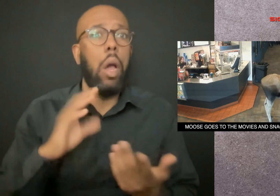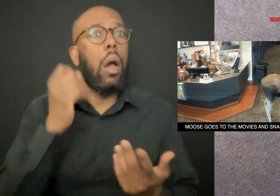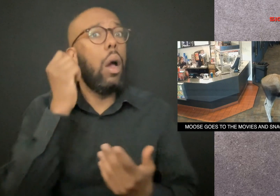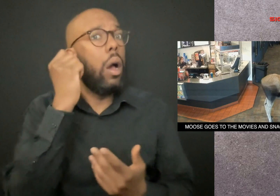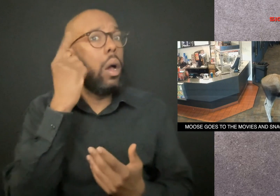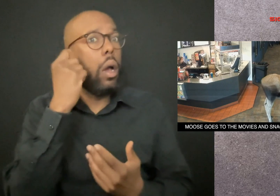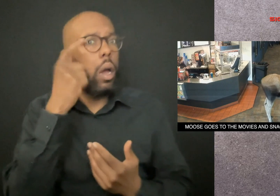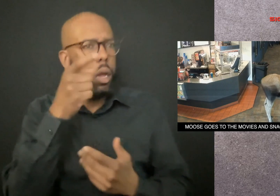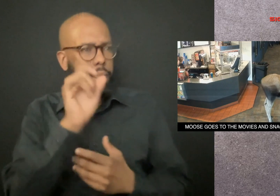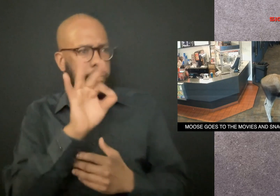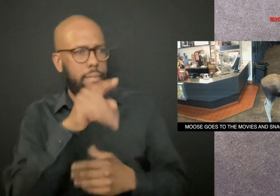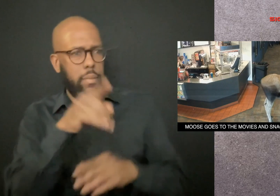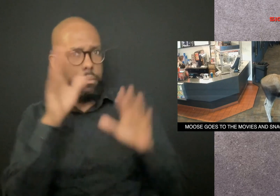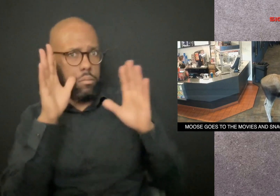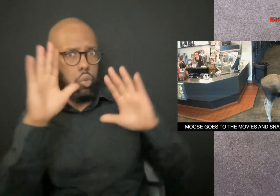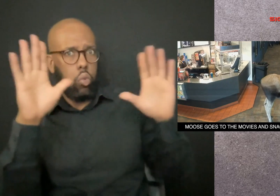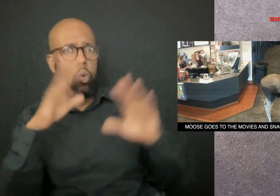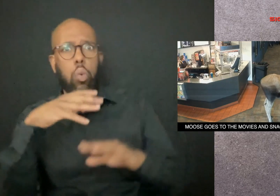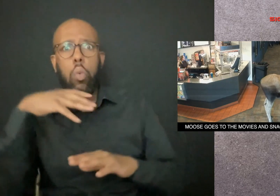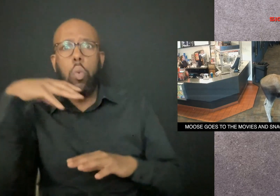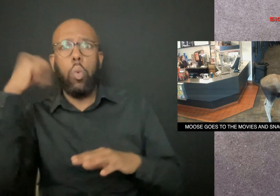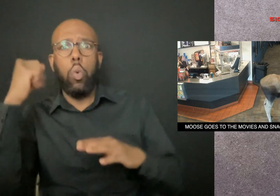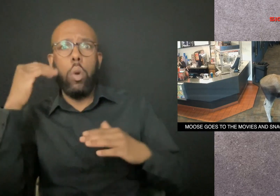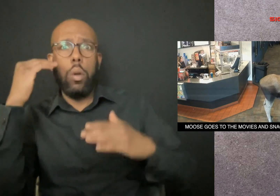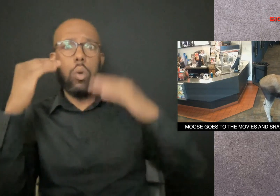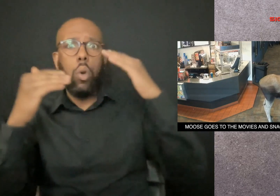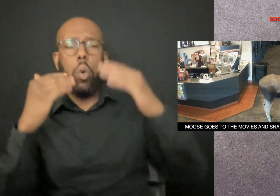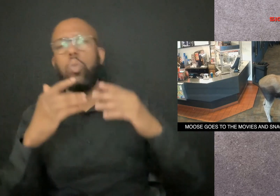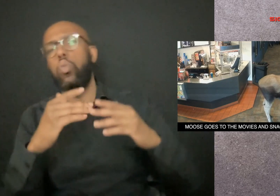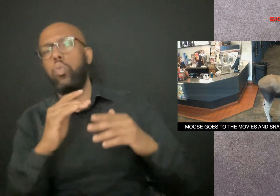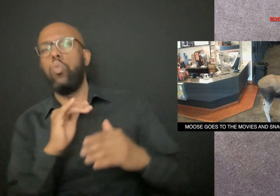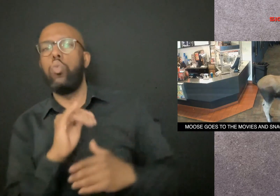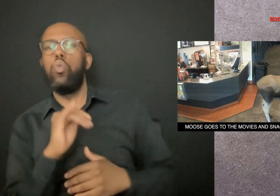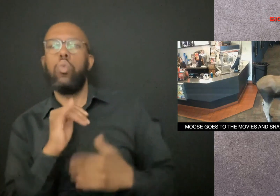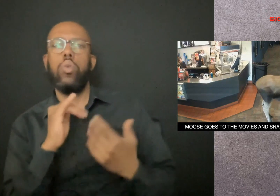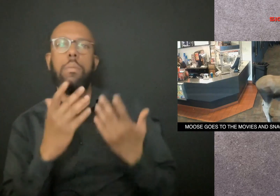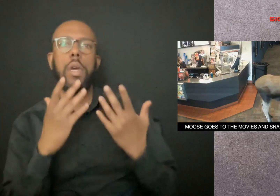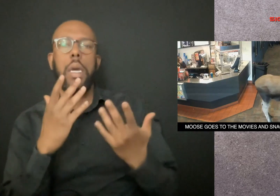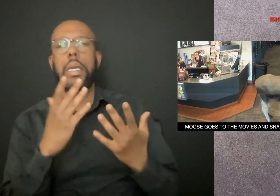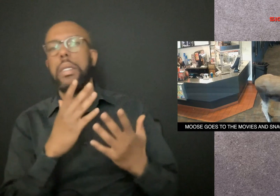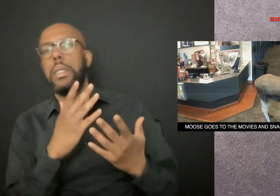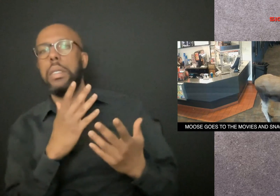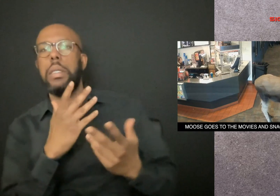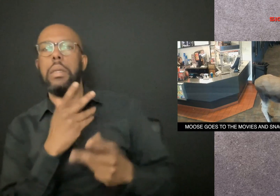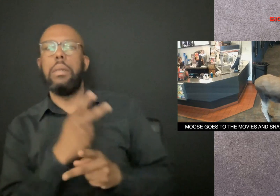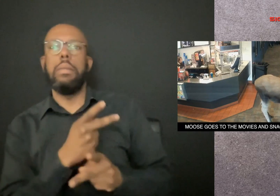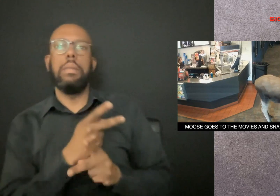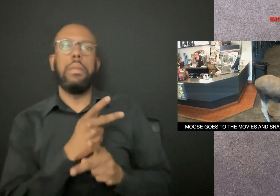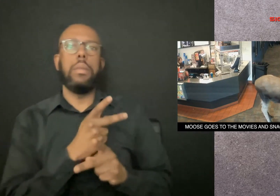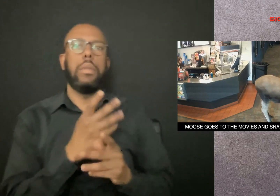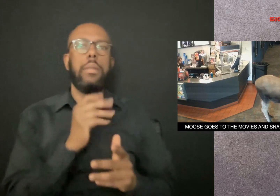that's something they say they were only able to do because the moose was young they would not have tried that if the moose was an adult